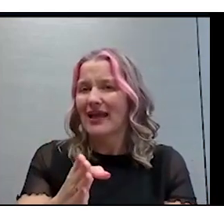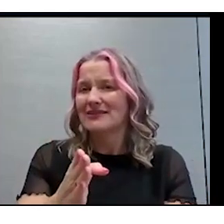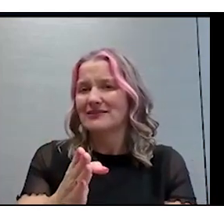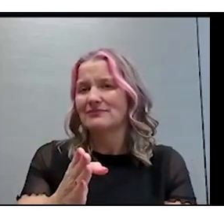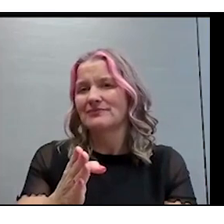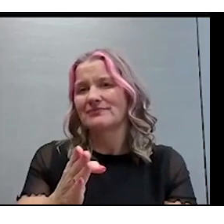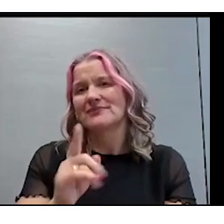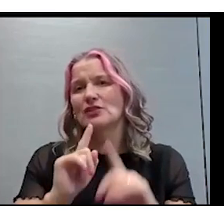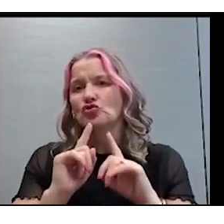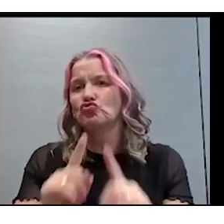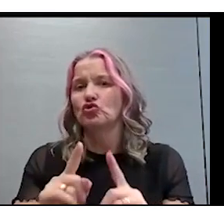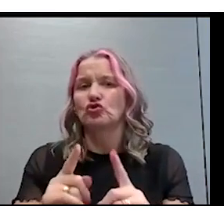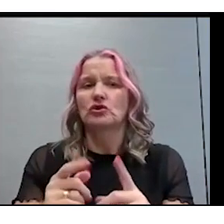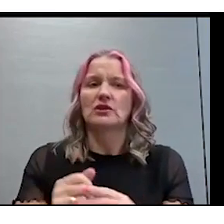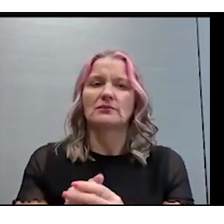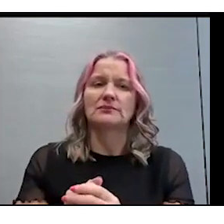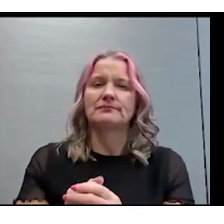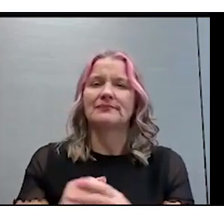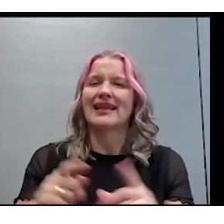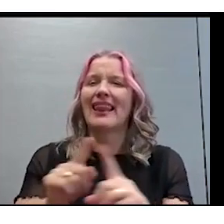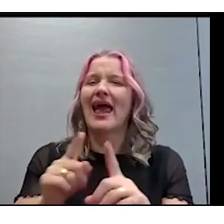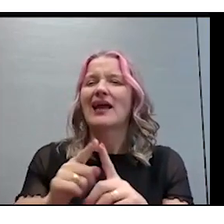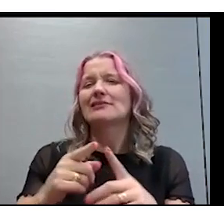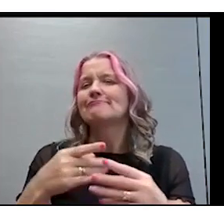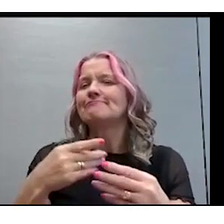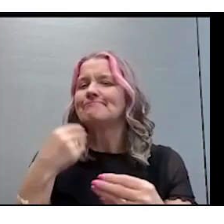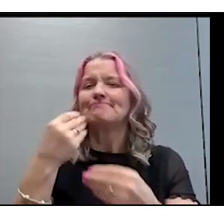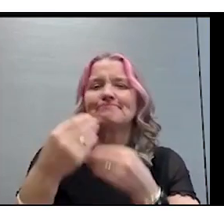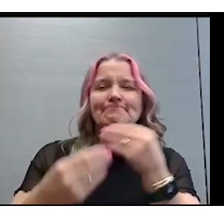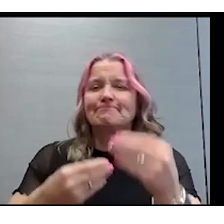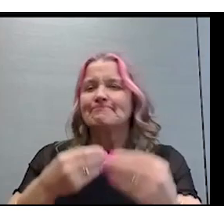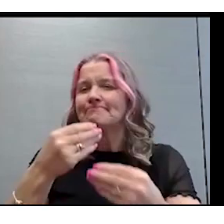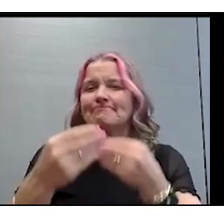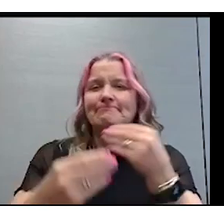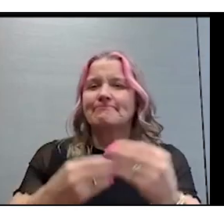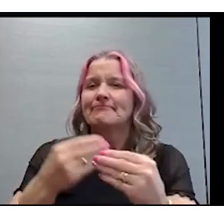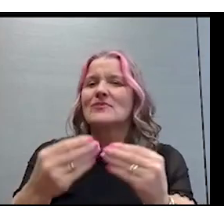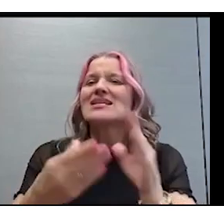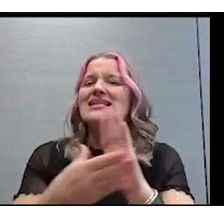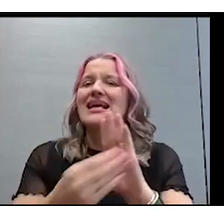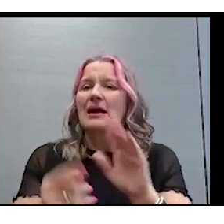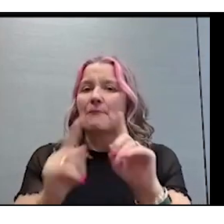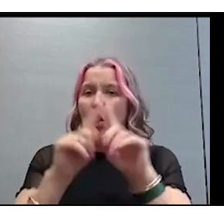giving it kind of a roundabout way to do that. And there's an example on the screen where the